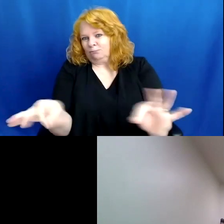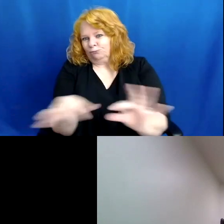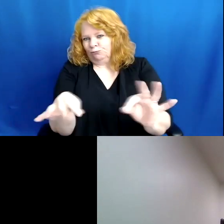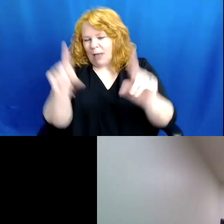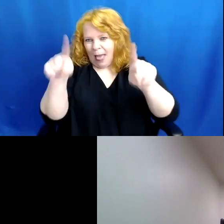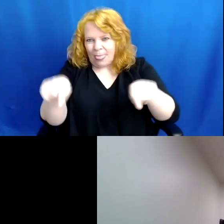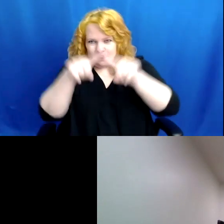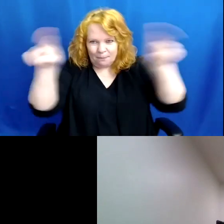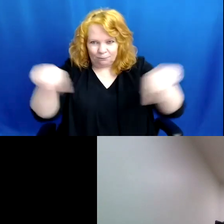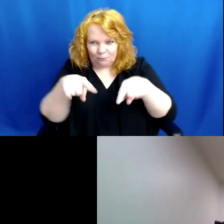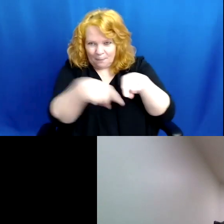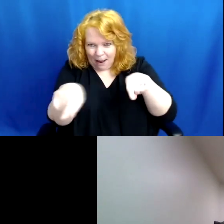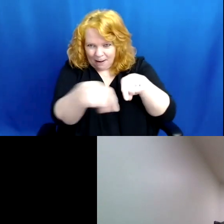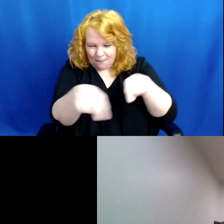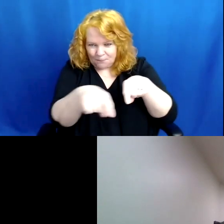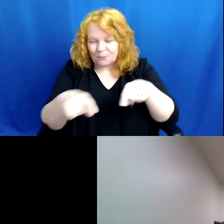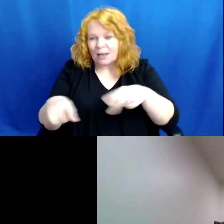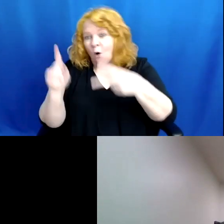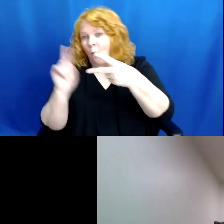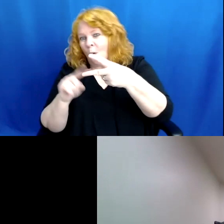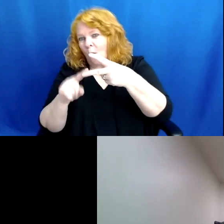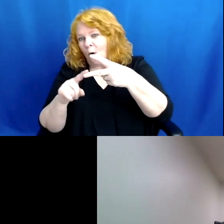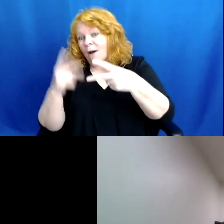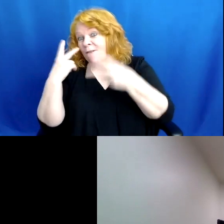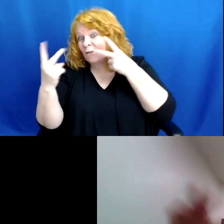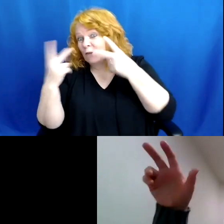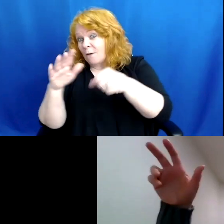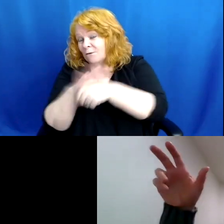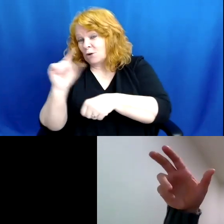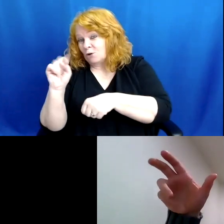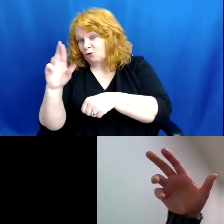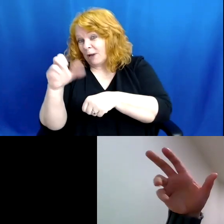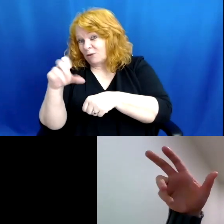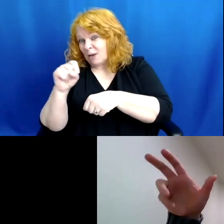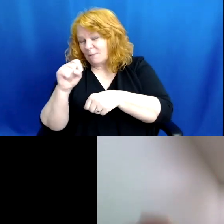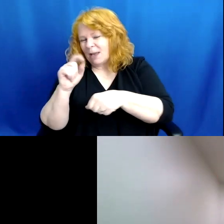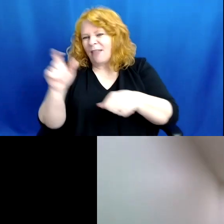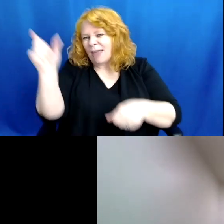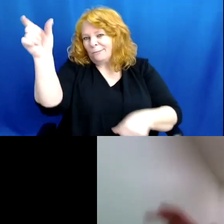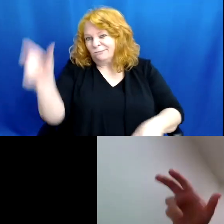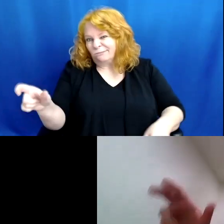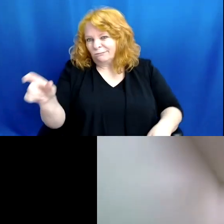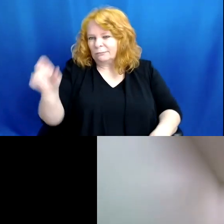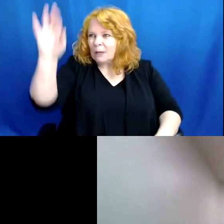If you choose view full transcript, you will see the subtitles on the right hand side of the screen okay.